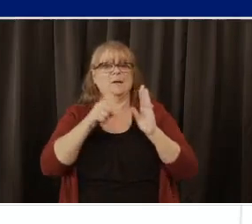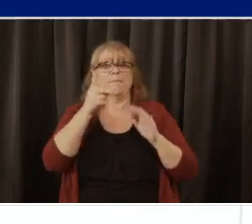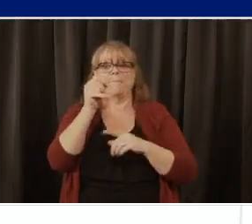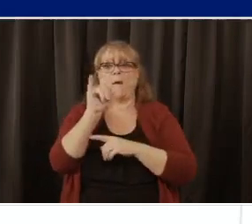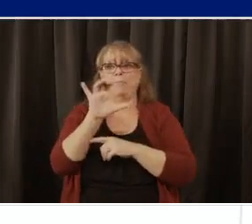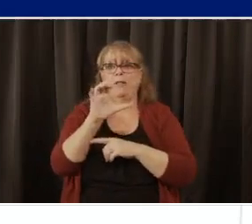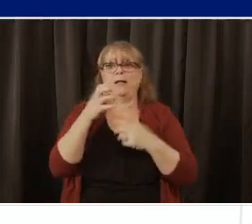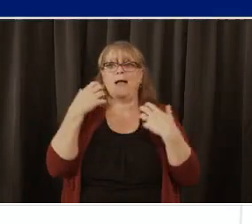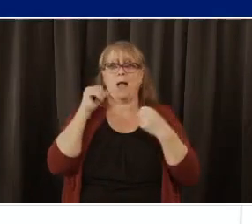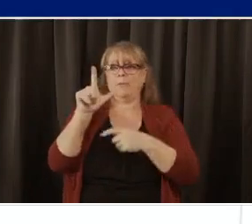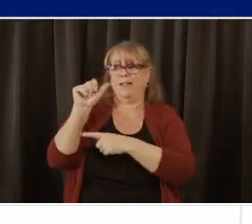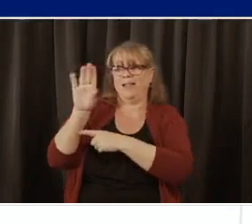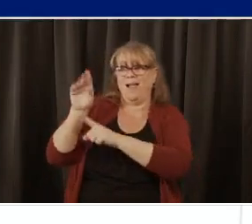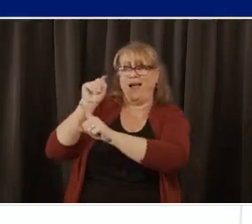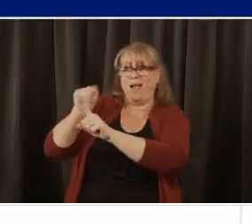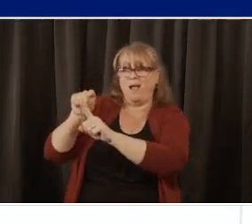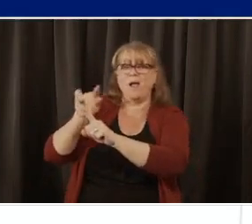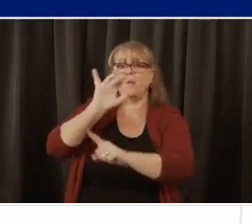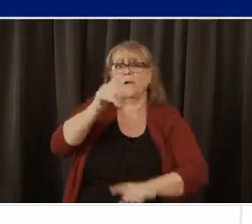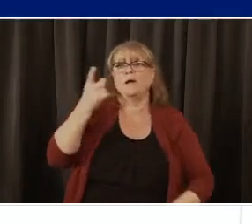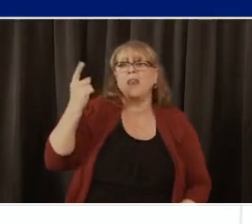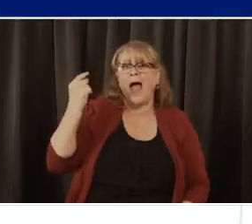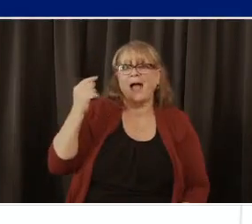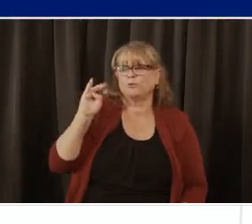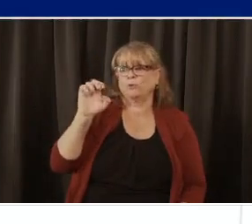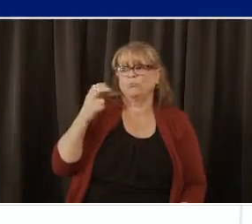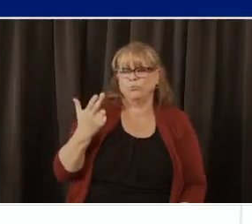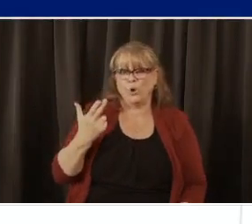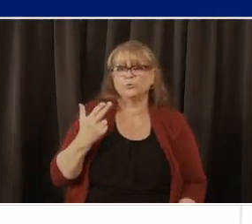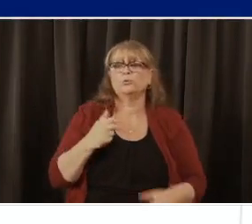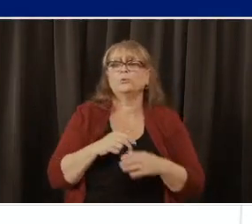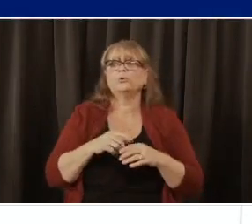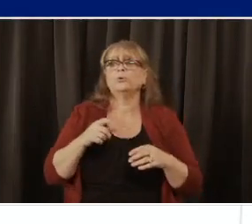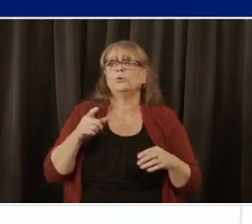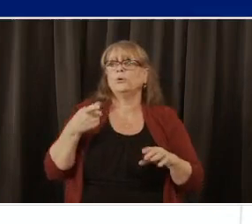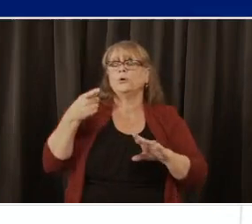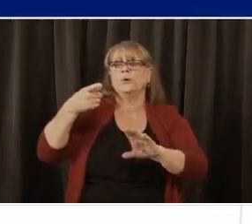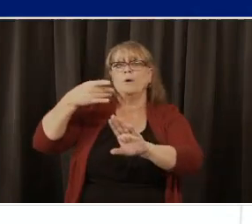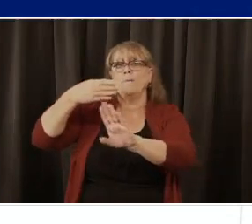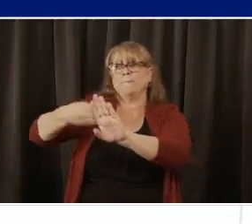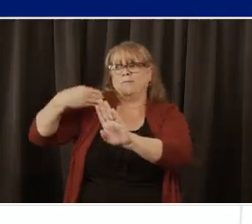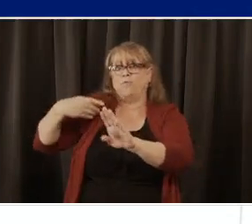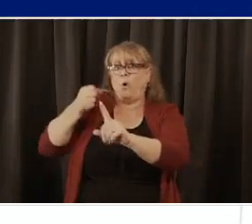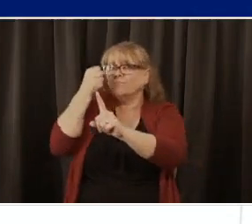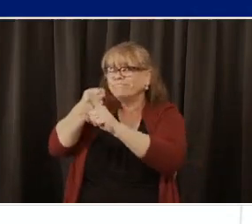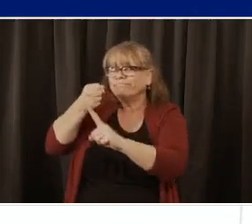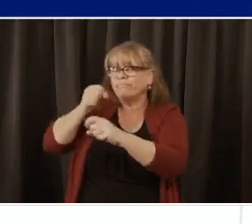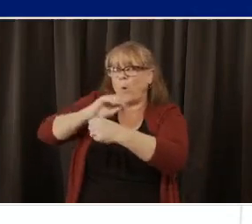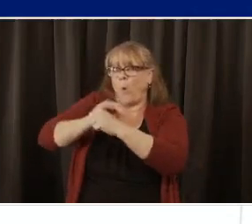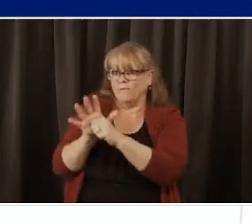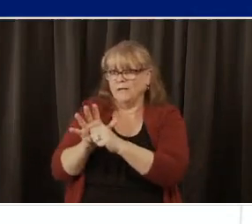really a center of scientific excellence, it was not designed to be a high throughput laboratory,